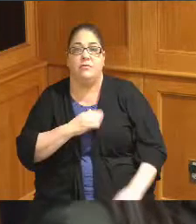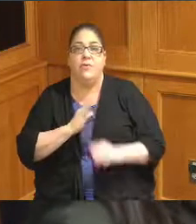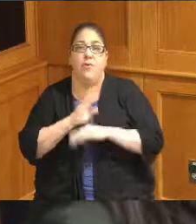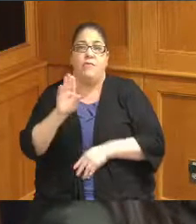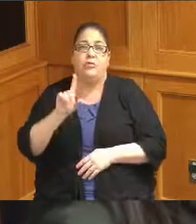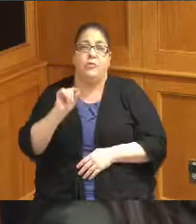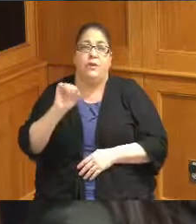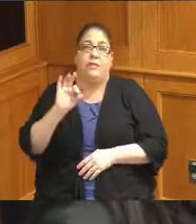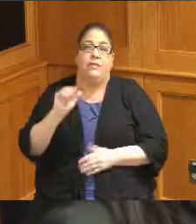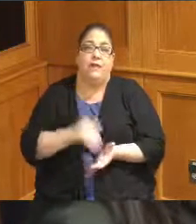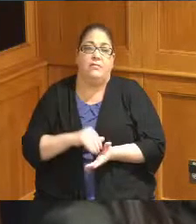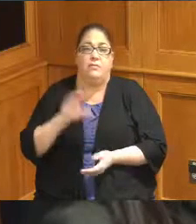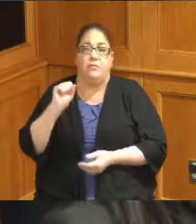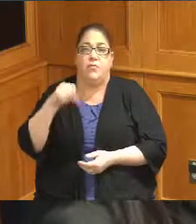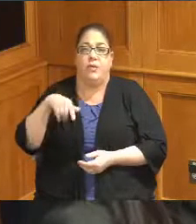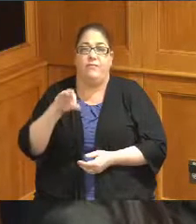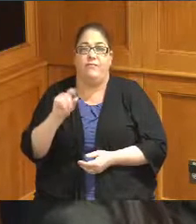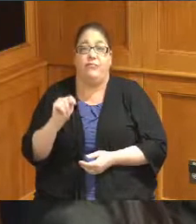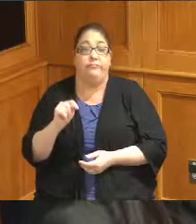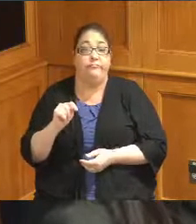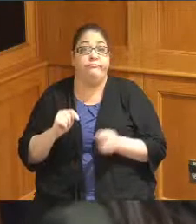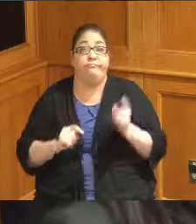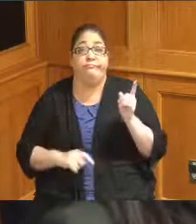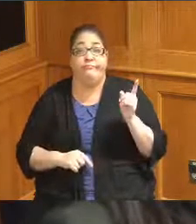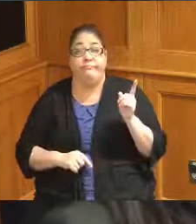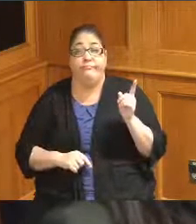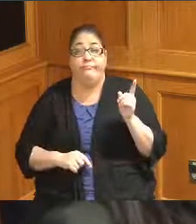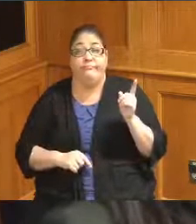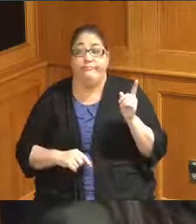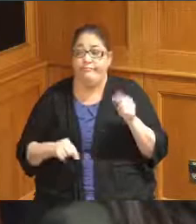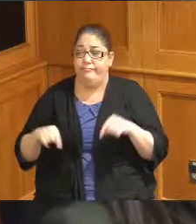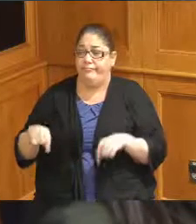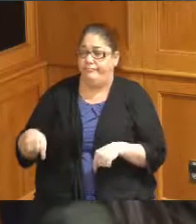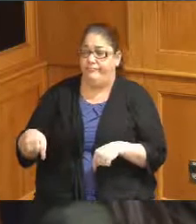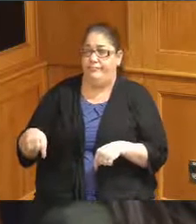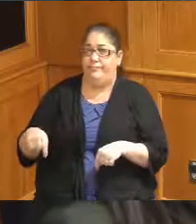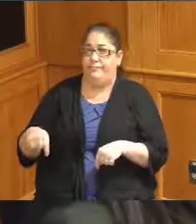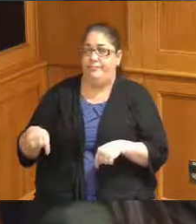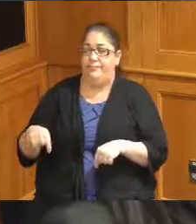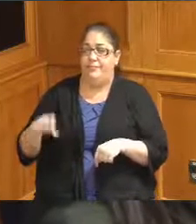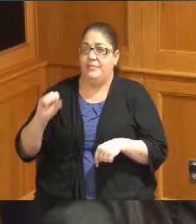20,000 square feet and when you're selling a convention it's all about the square footage